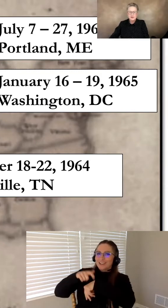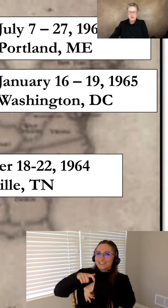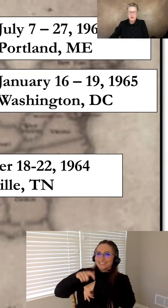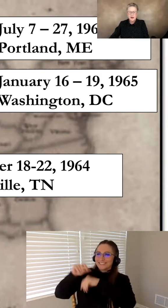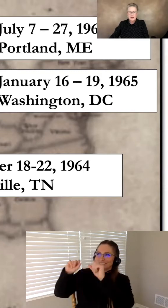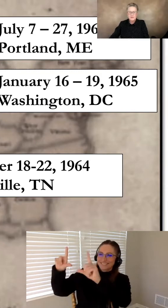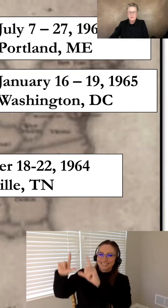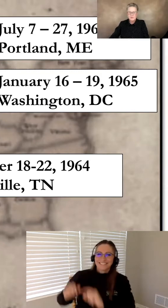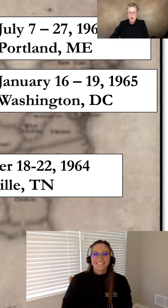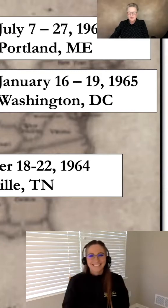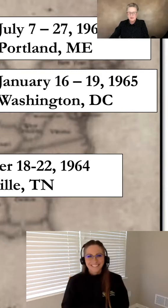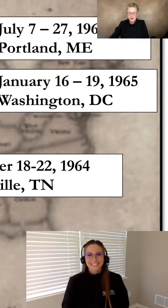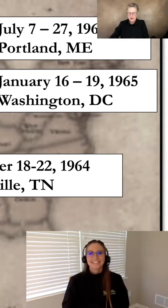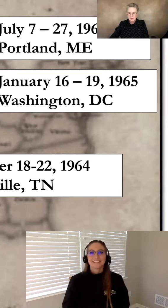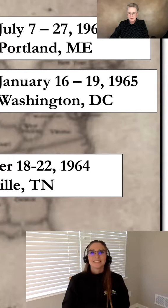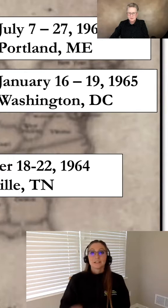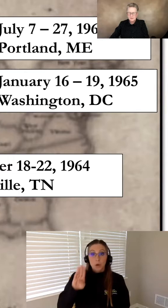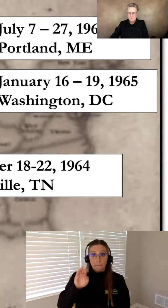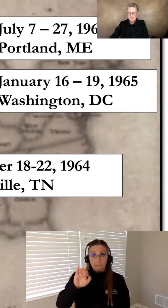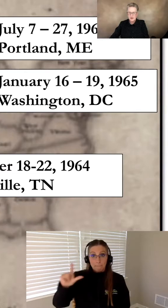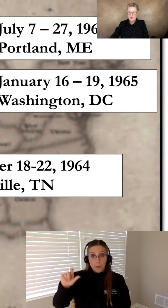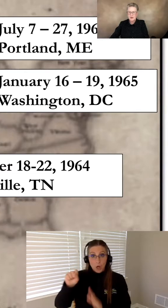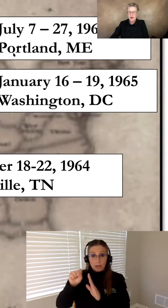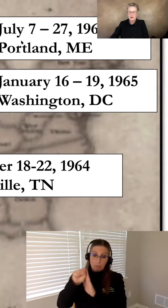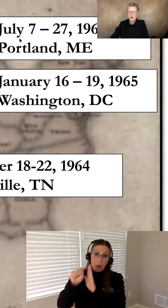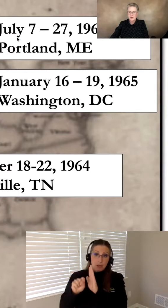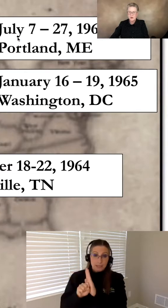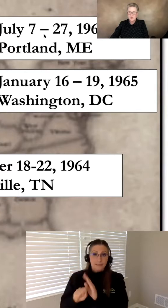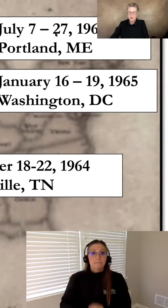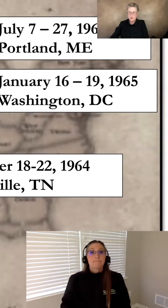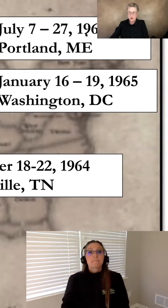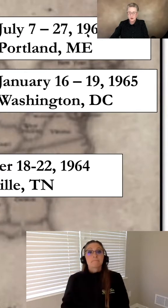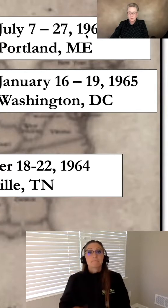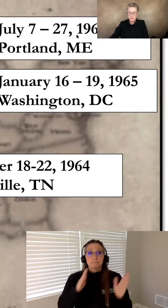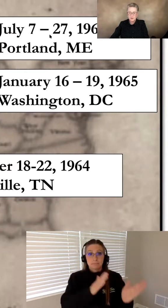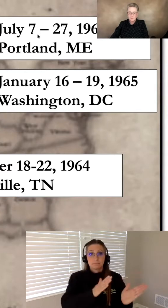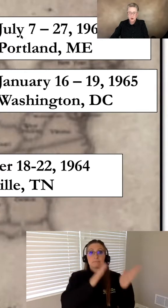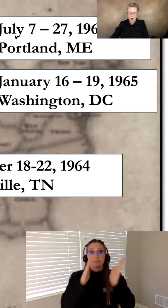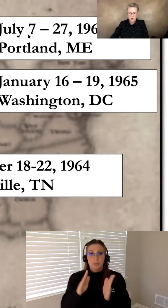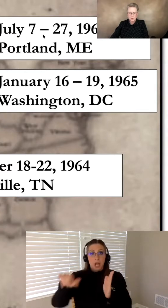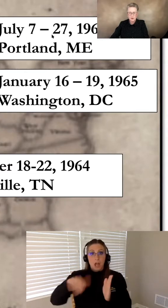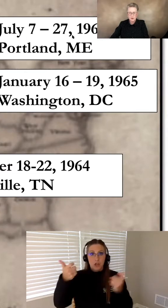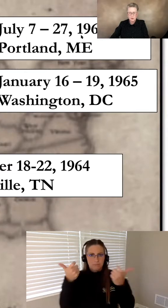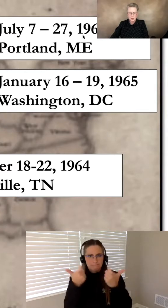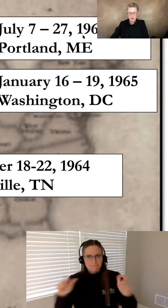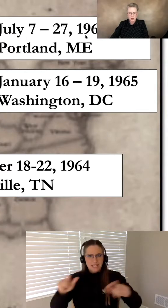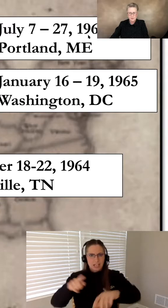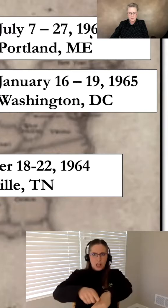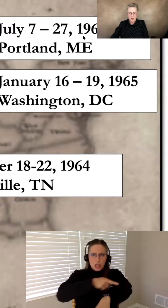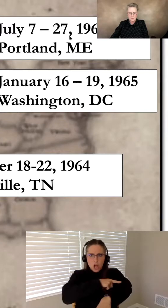so we have Ball State, then we had another uh big long workshop that happened